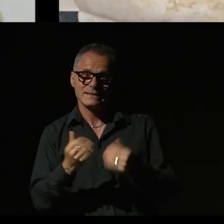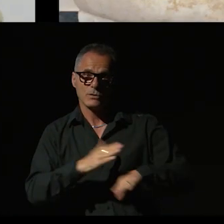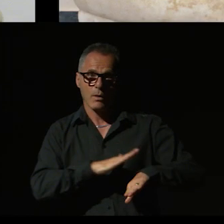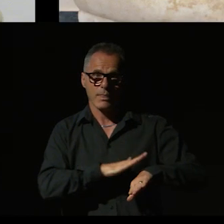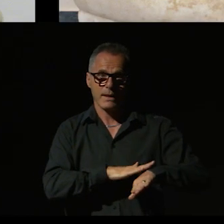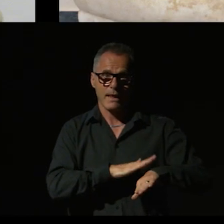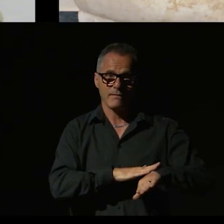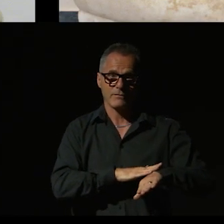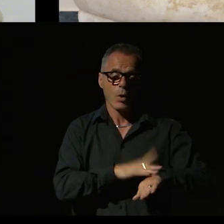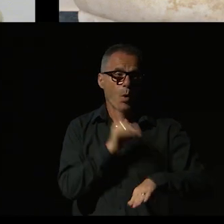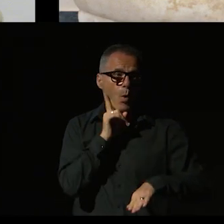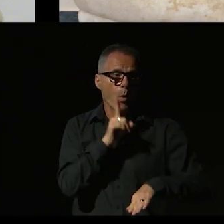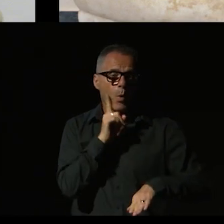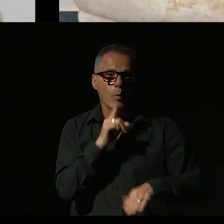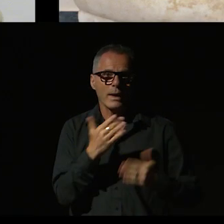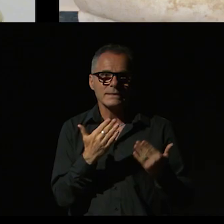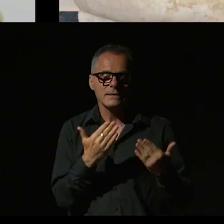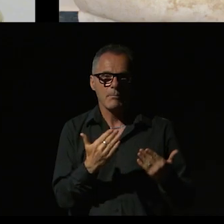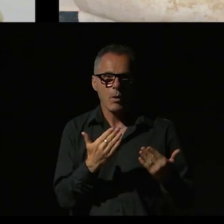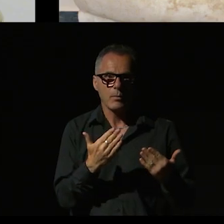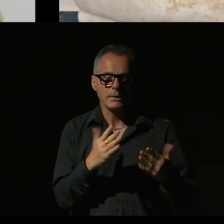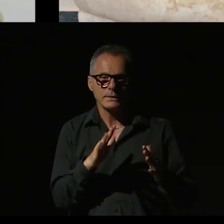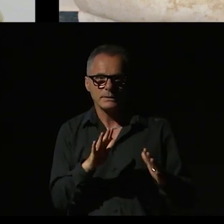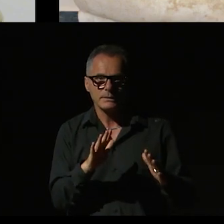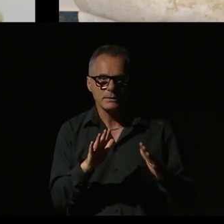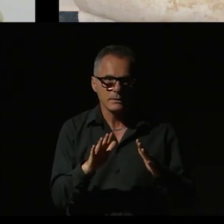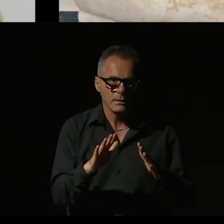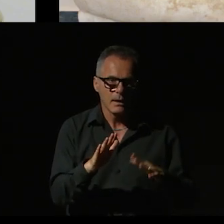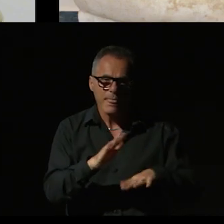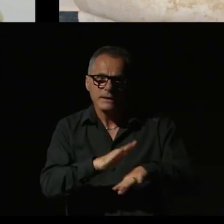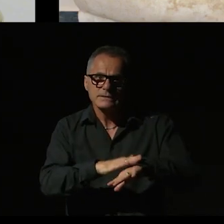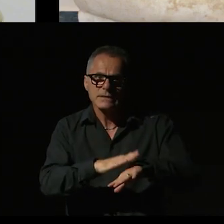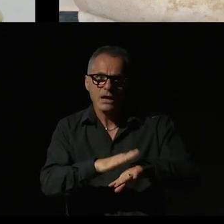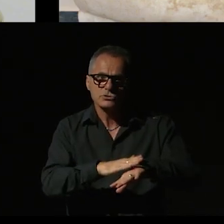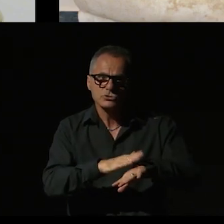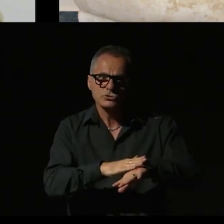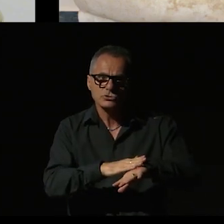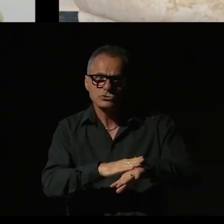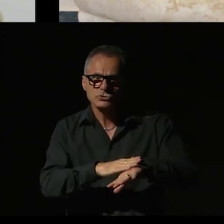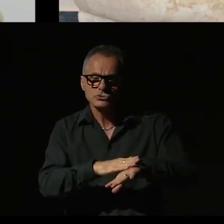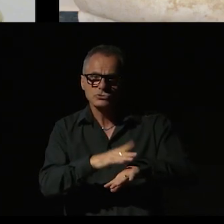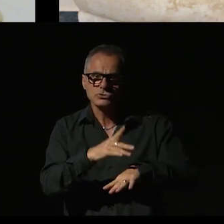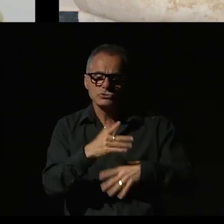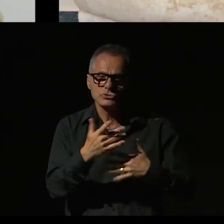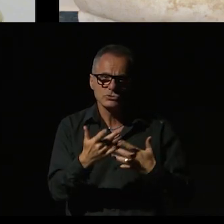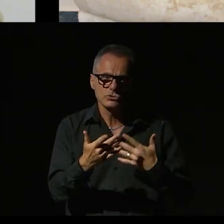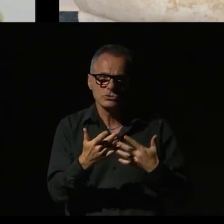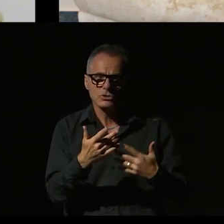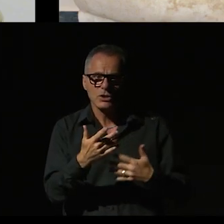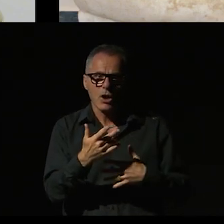is always the moment where he adds a touch, that is the touch of a painter, a draughtsman. It's not nothing the, the sculpture,